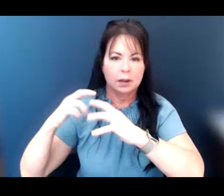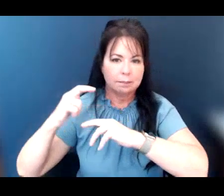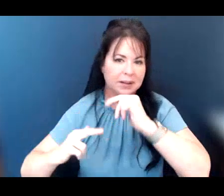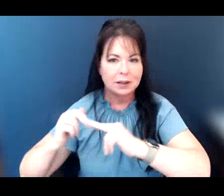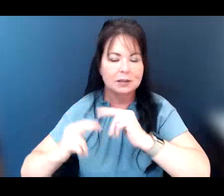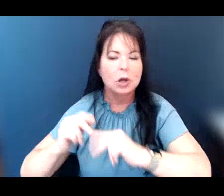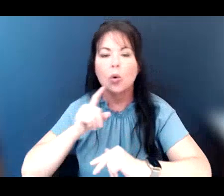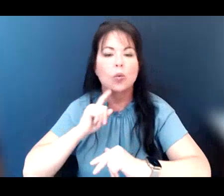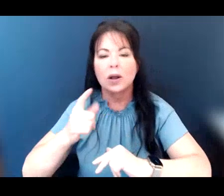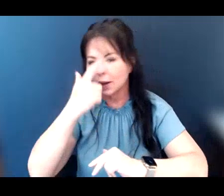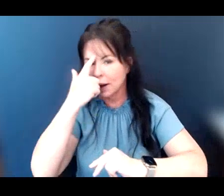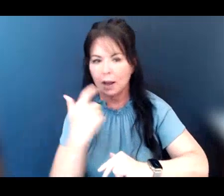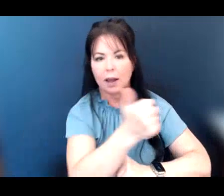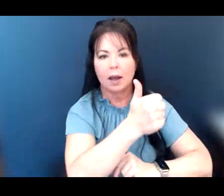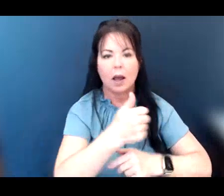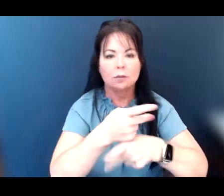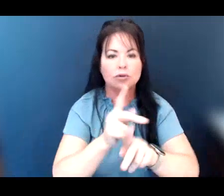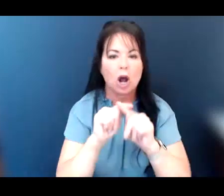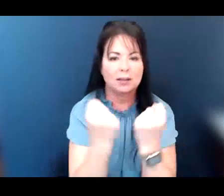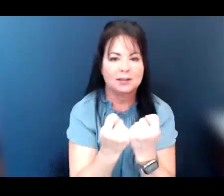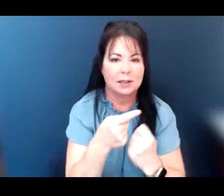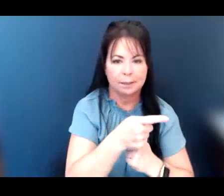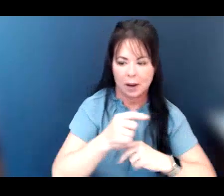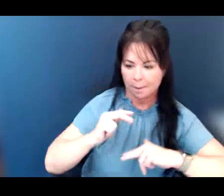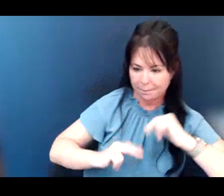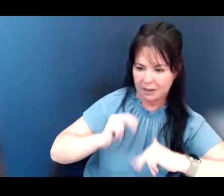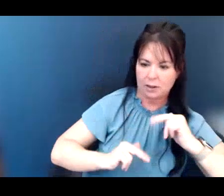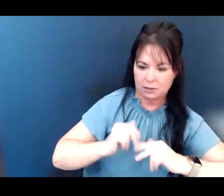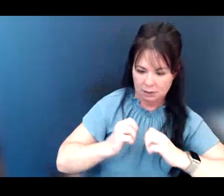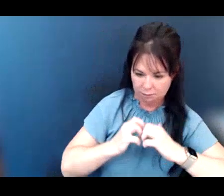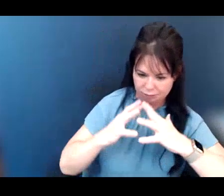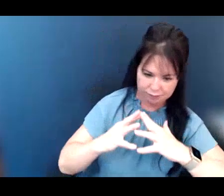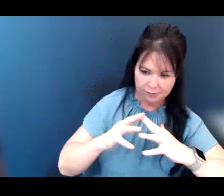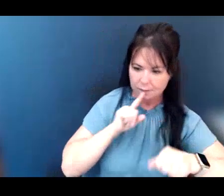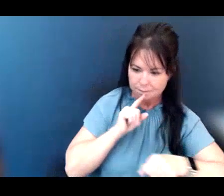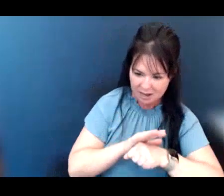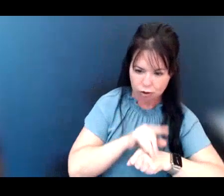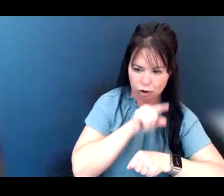building the solution to make sure that they're accounting for all of their different users and user personas.